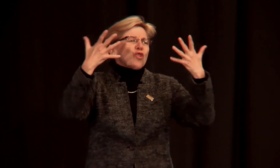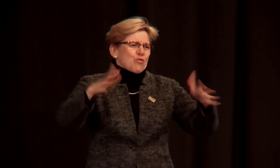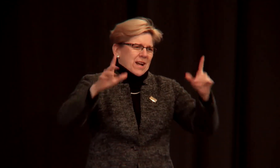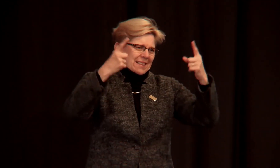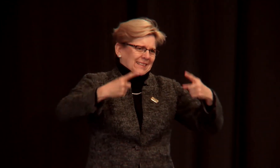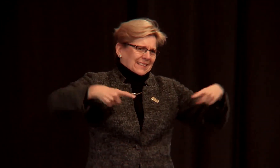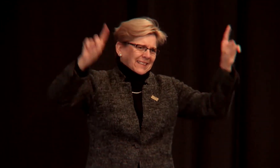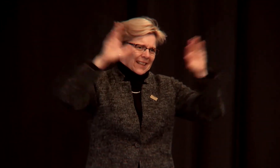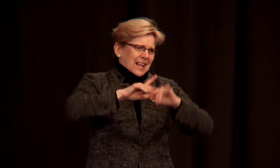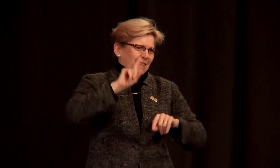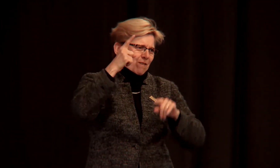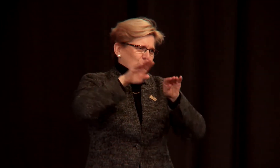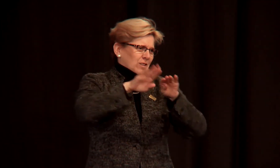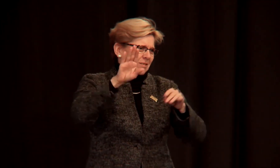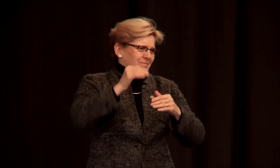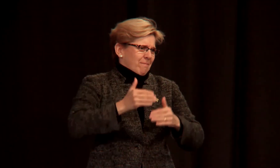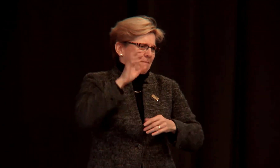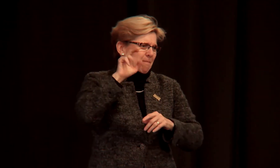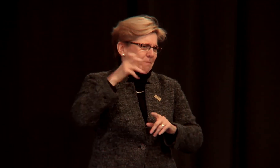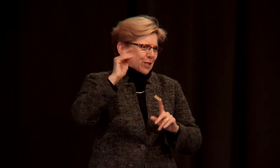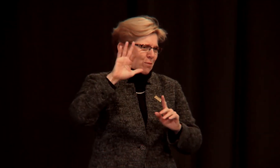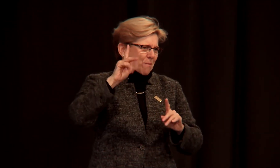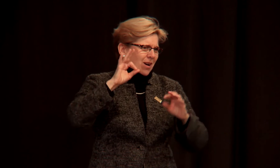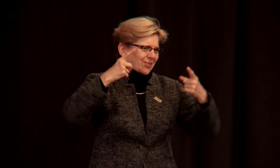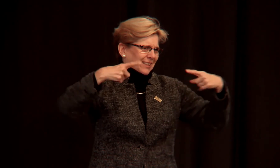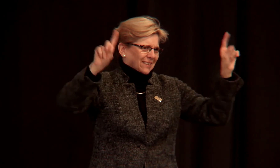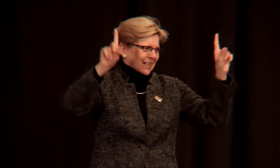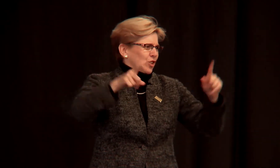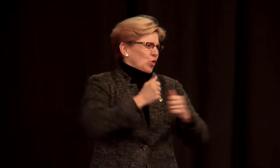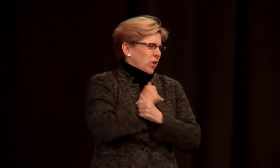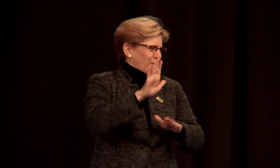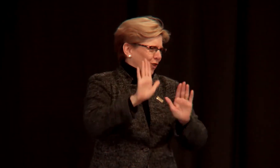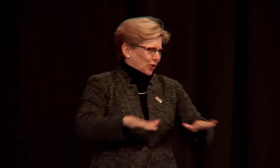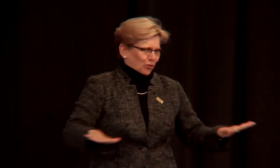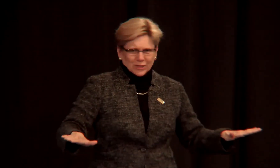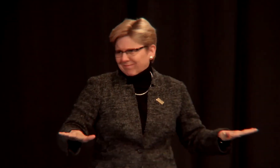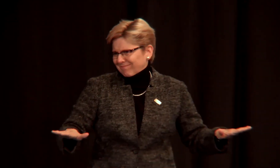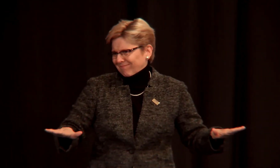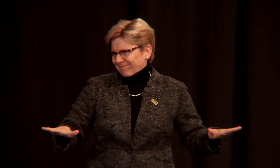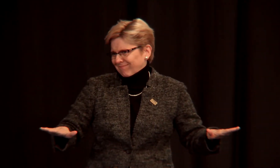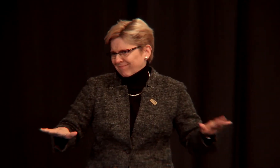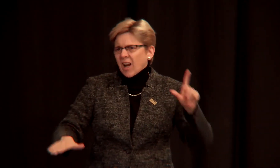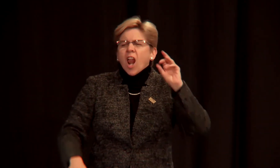You have already succeeded in the first benchmark of success because you love your children.